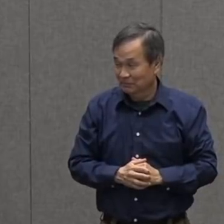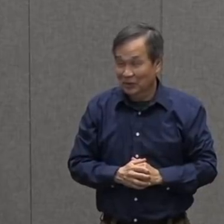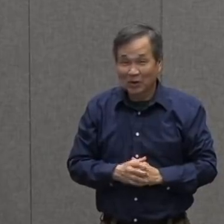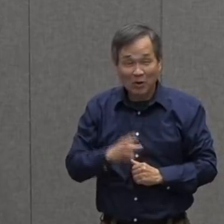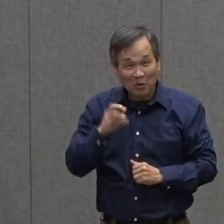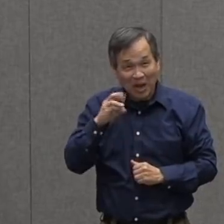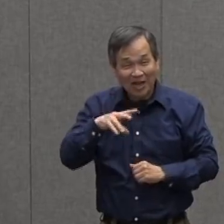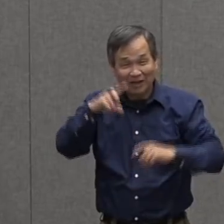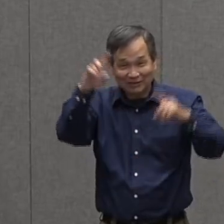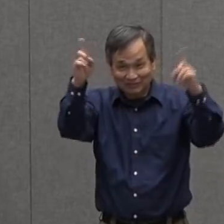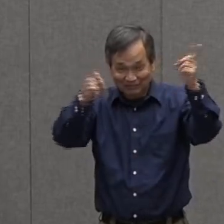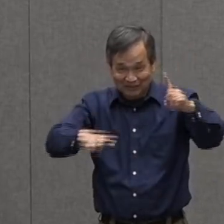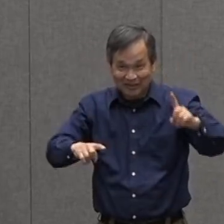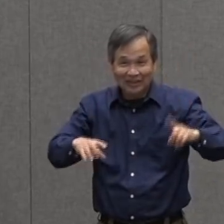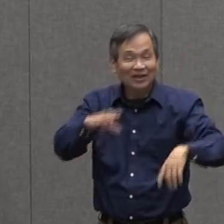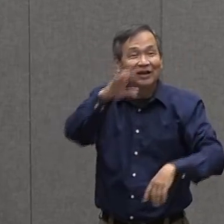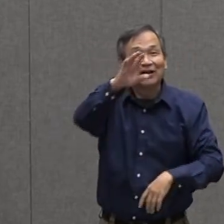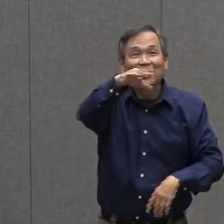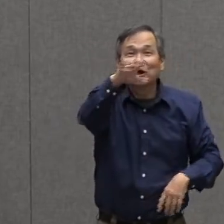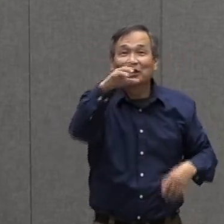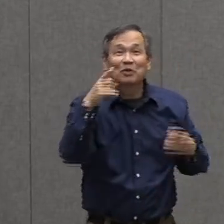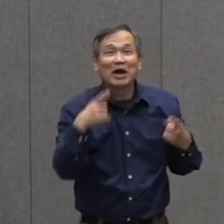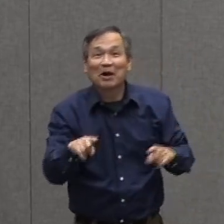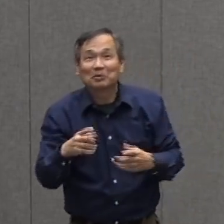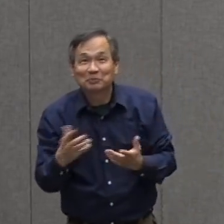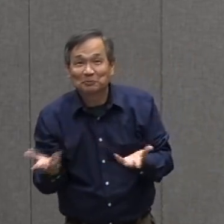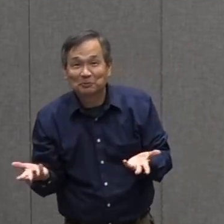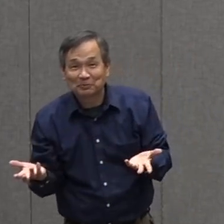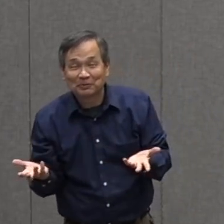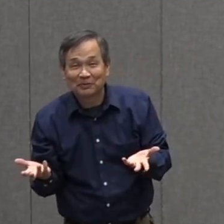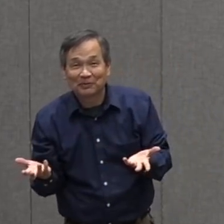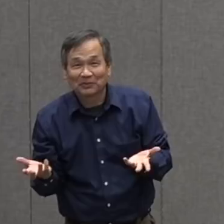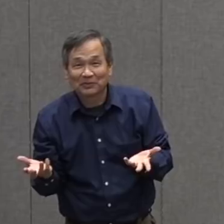So tell me in your own words what happened on this page.